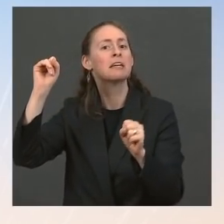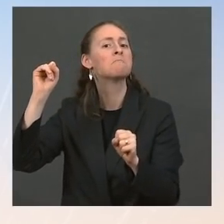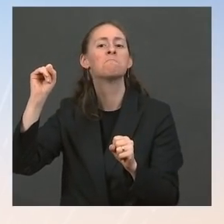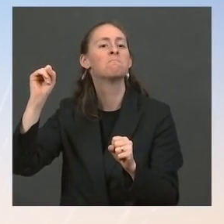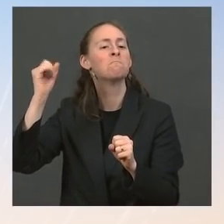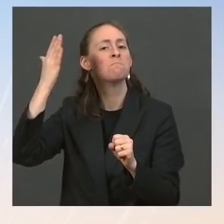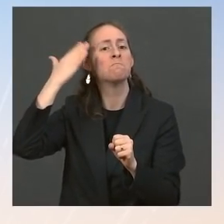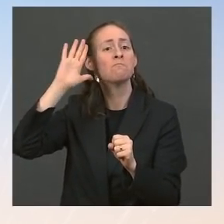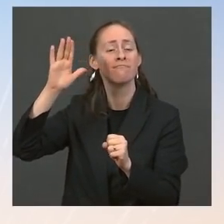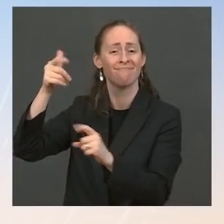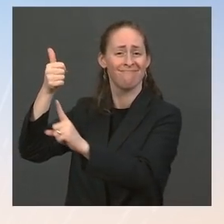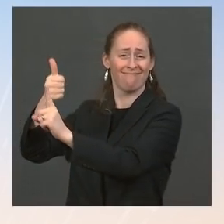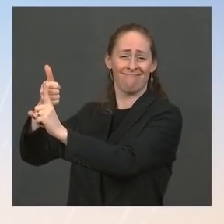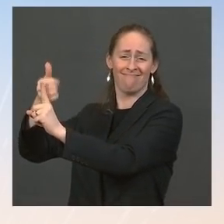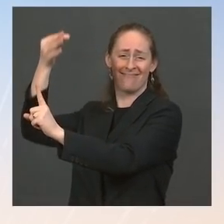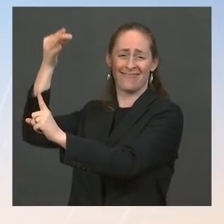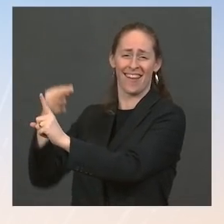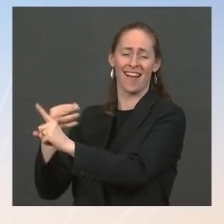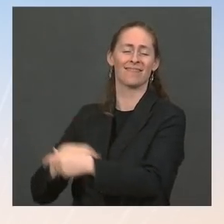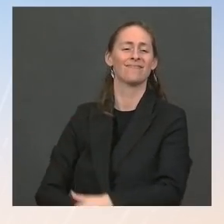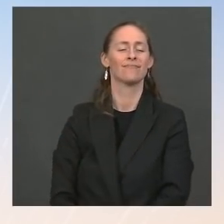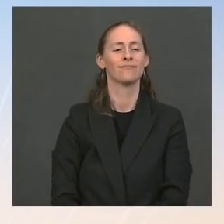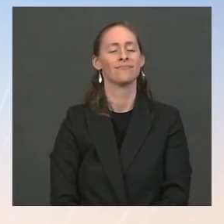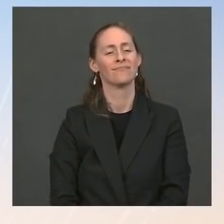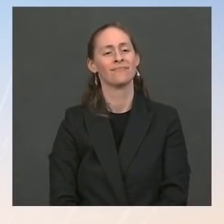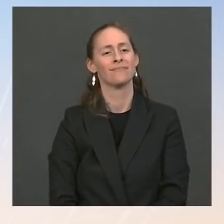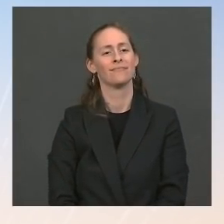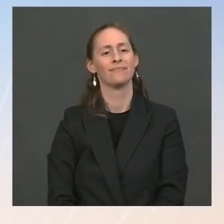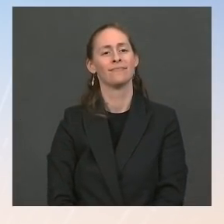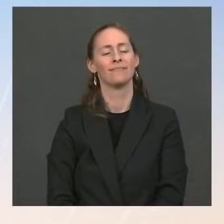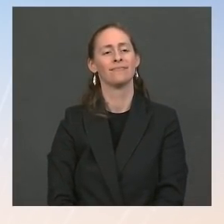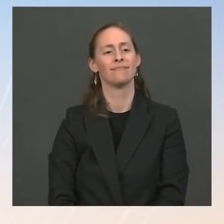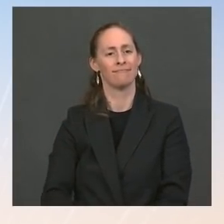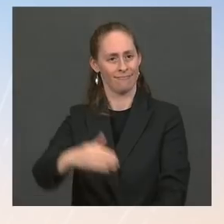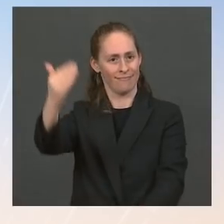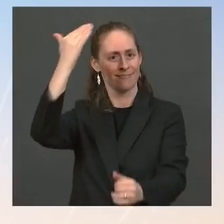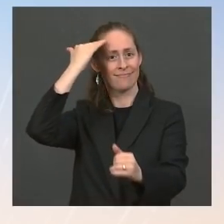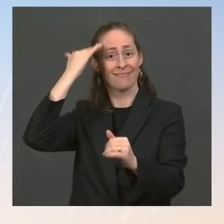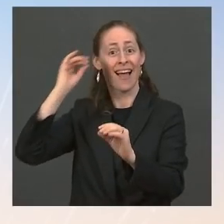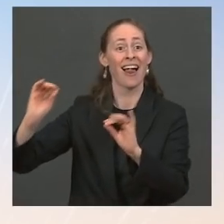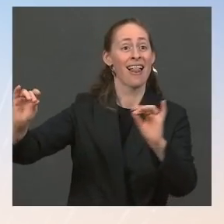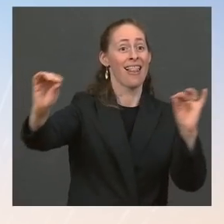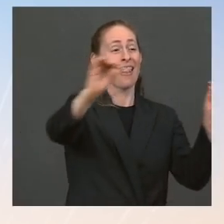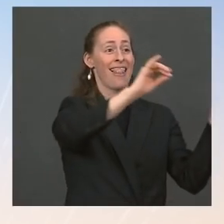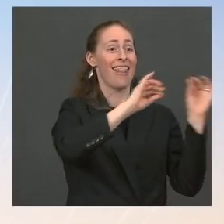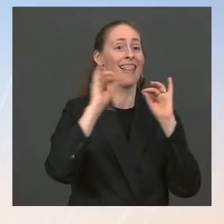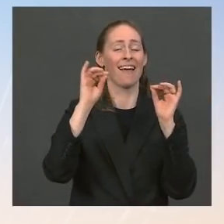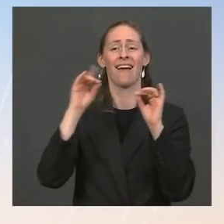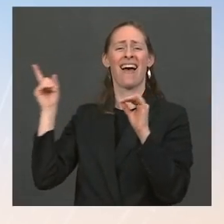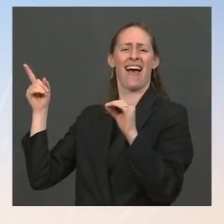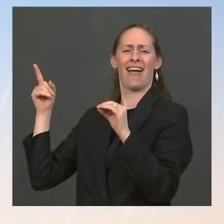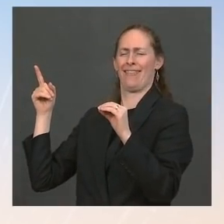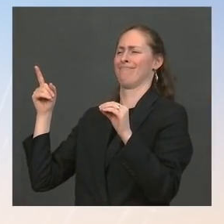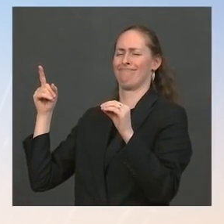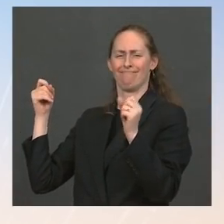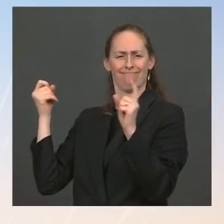But I can tell you that there's been a lot of reports out there, and they don't reflect his view or our experience with the Vice President. The Press: And so you guys have not heard